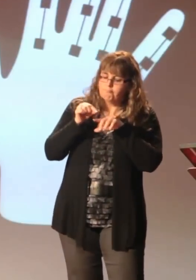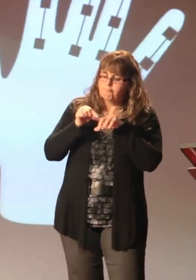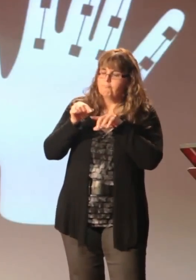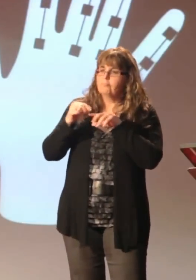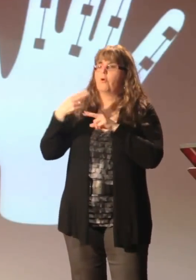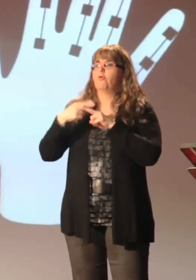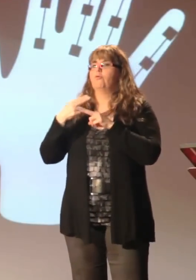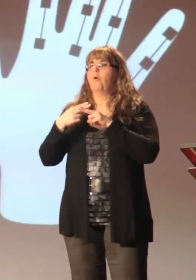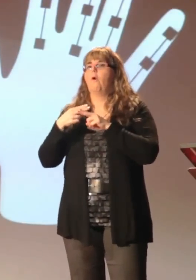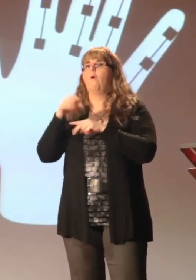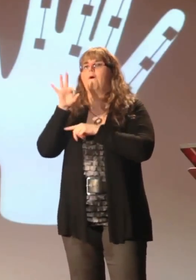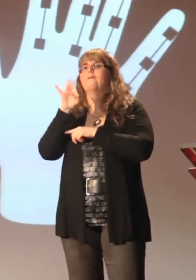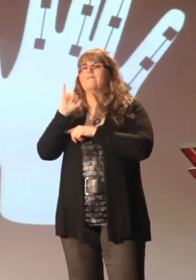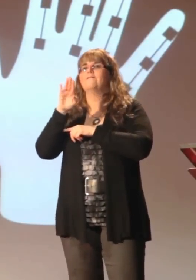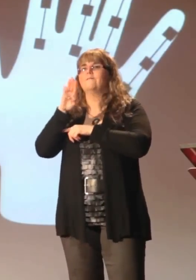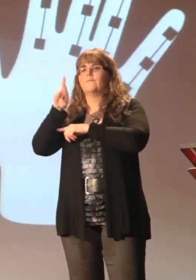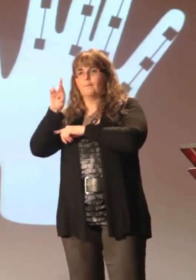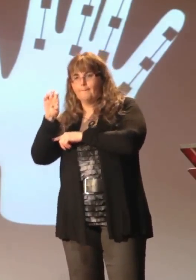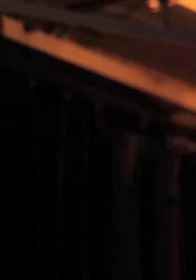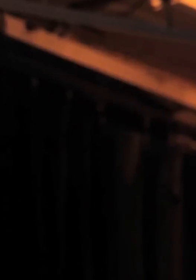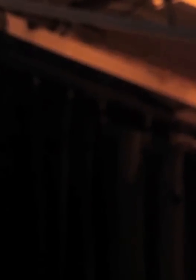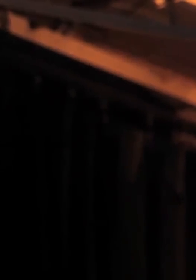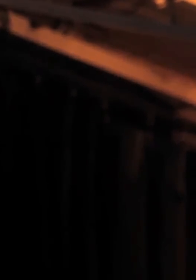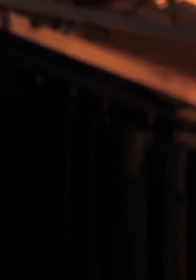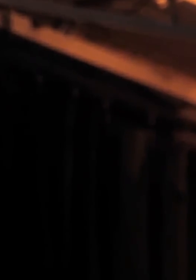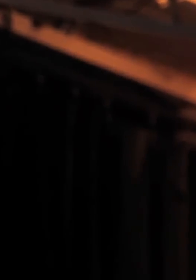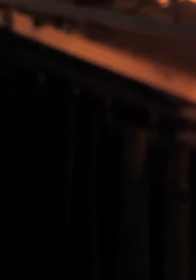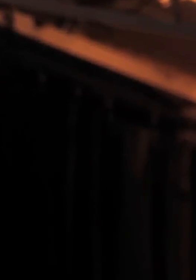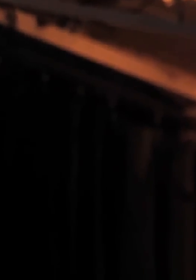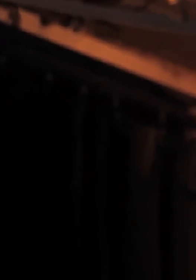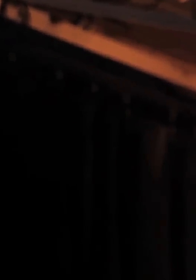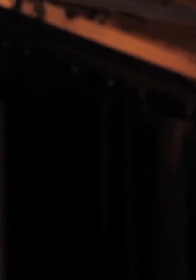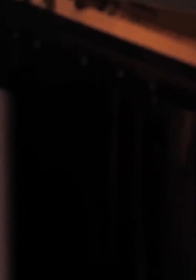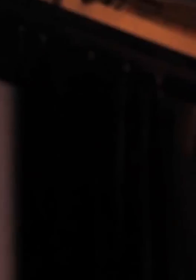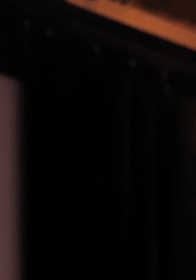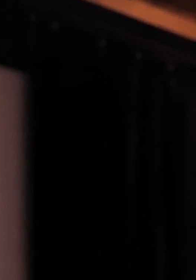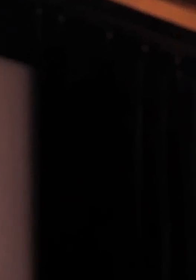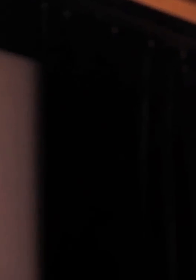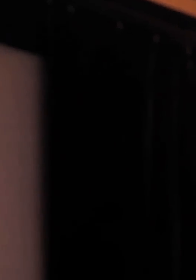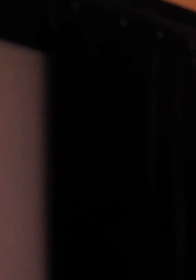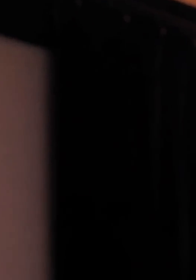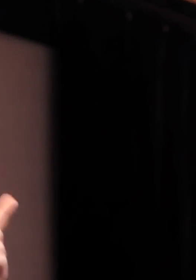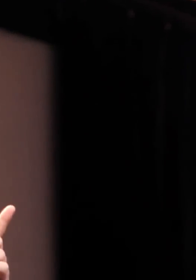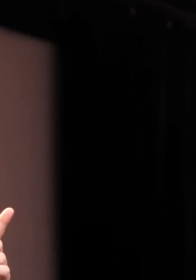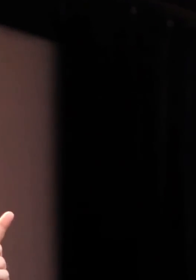Optical fibers are tiny transparent threads that transmit light from one end to the other...